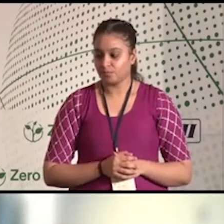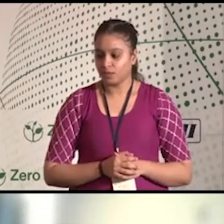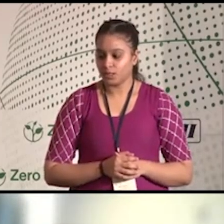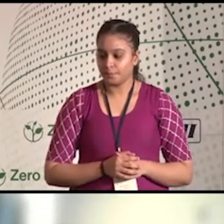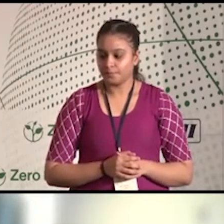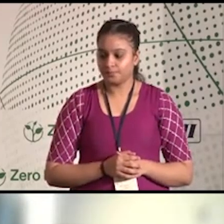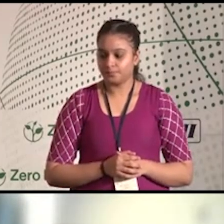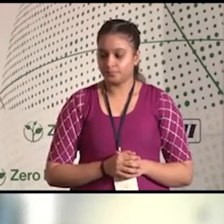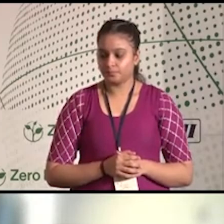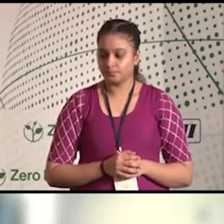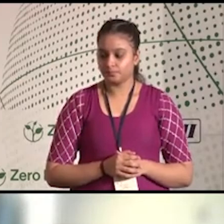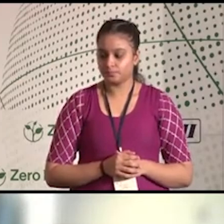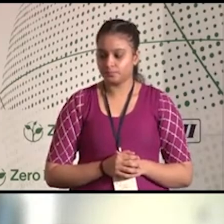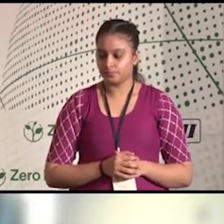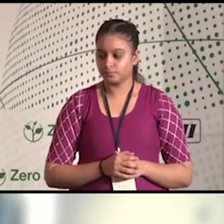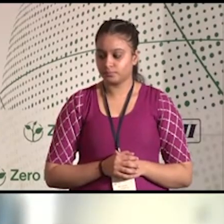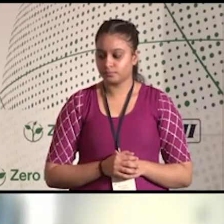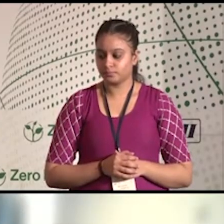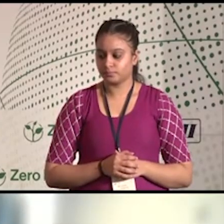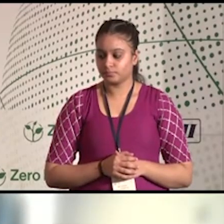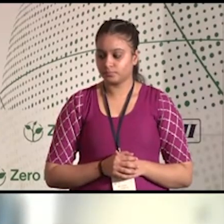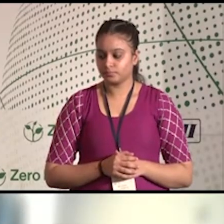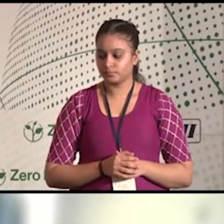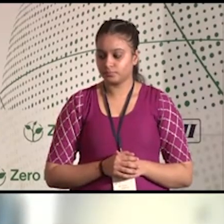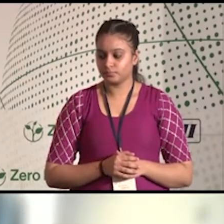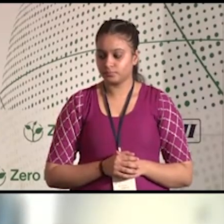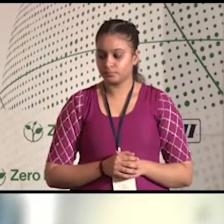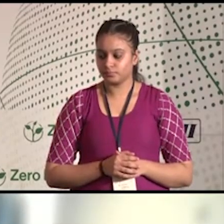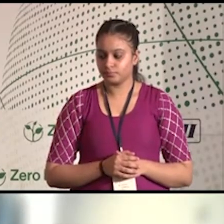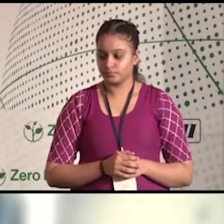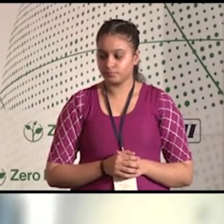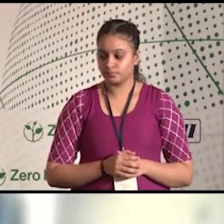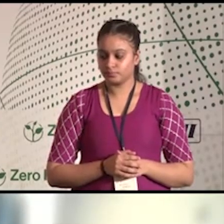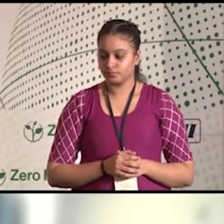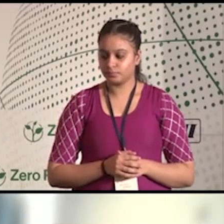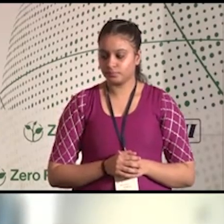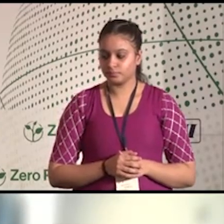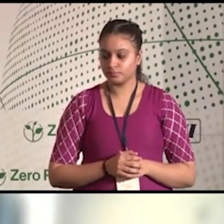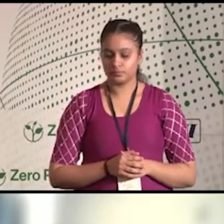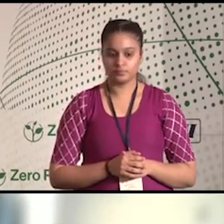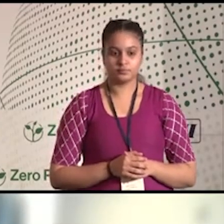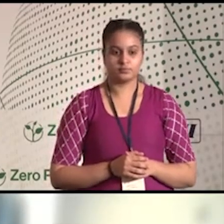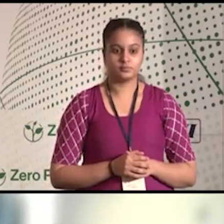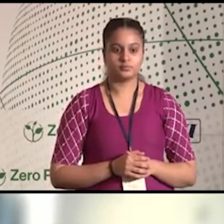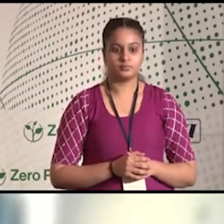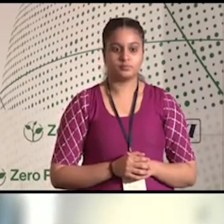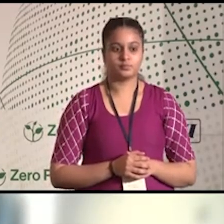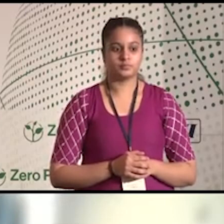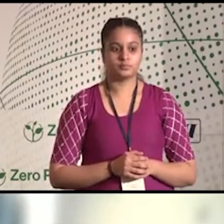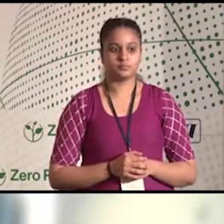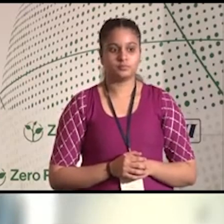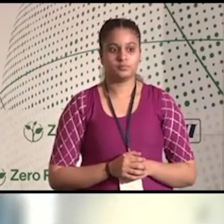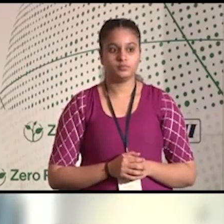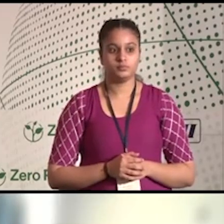or she's not or she's on mute. Praveen Looks like she's on mute from my end. Daniel